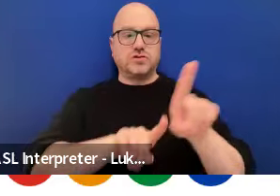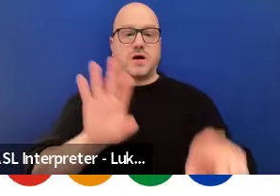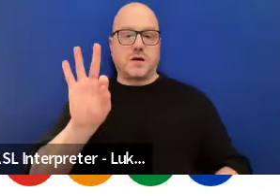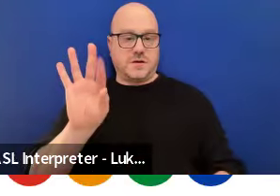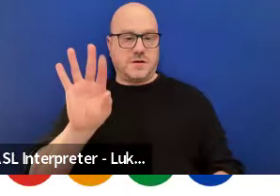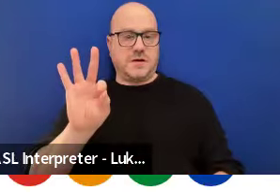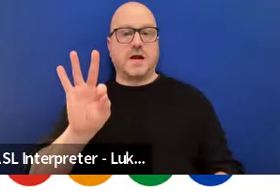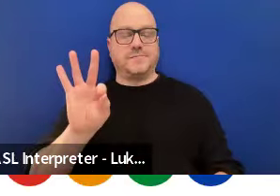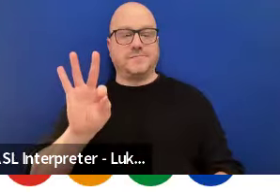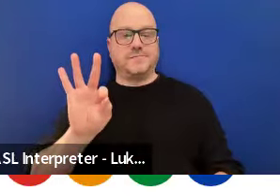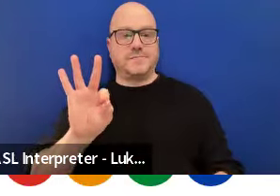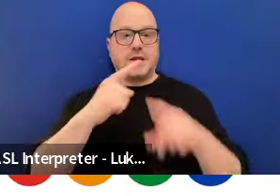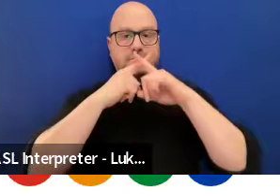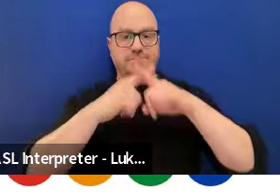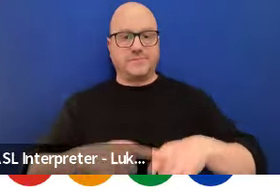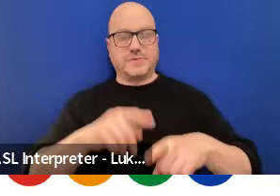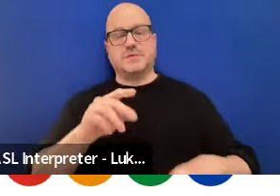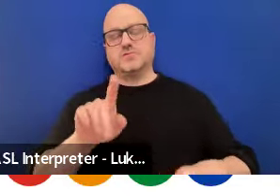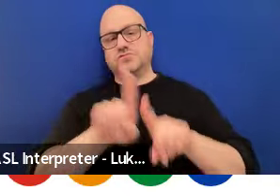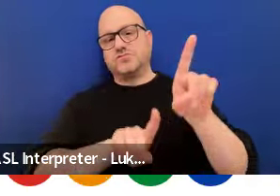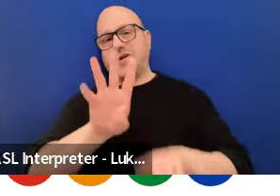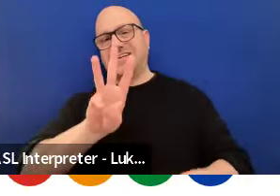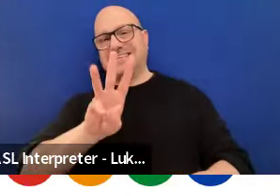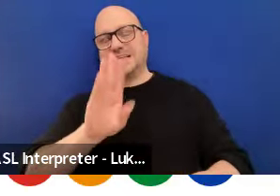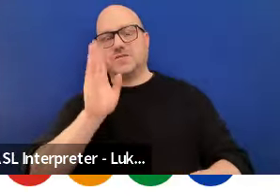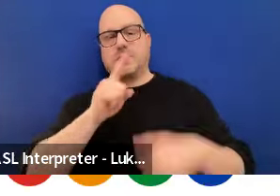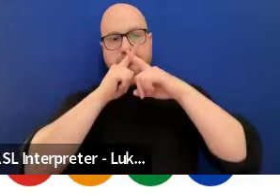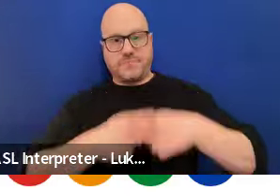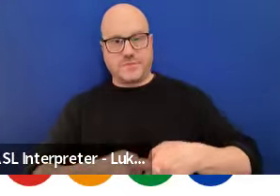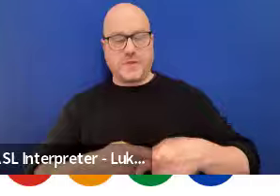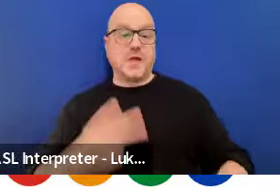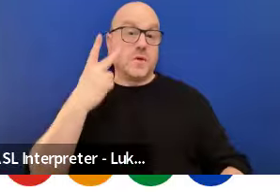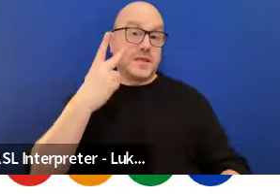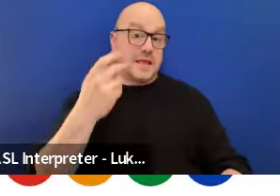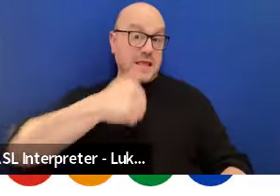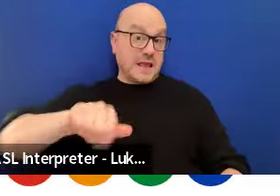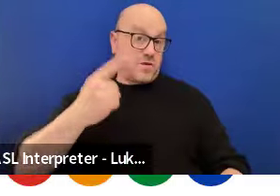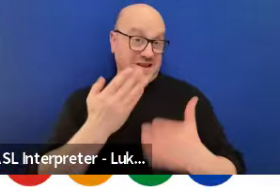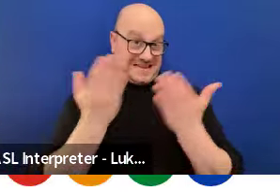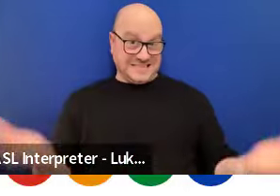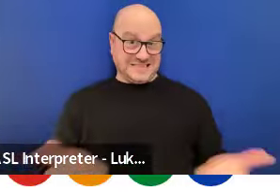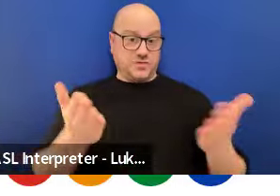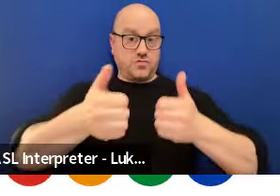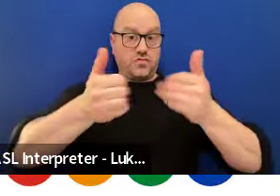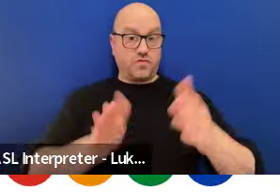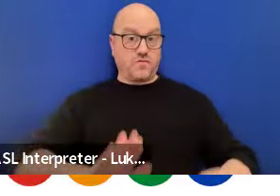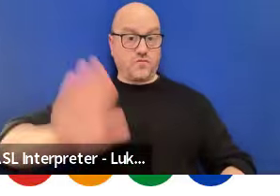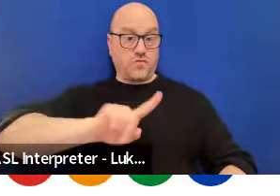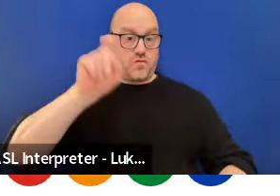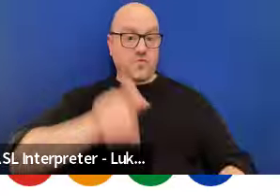BY PHONE, YOU CAN PRESS STAR 9 TO RAISE YOUR HAND AND STAR 6 TO UNMUTE. AND I WILL SEE IF THERE'S ANYONE